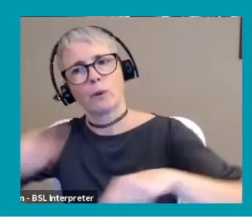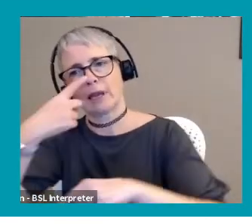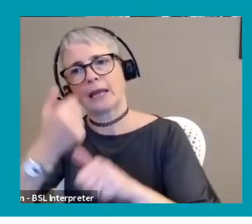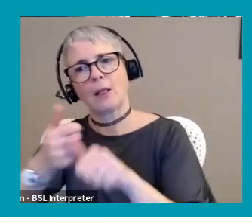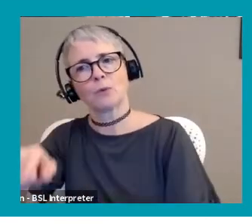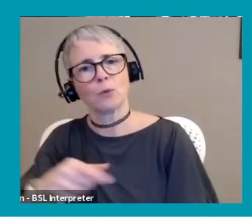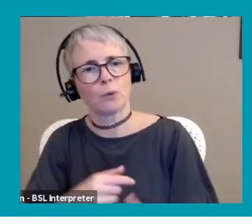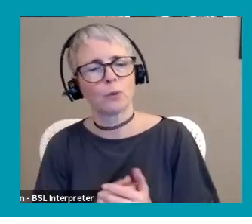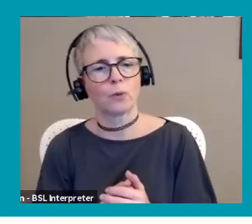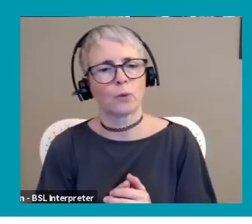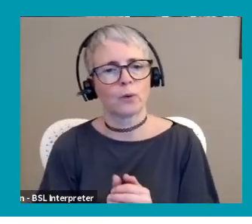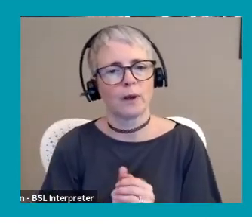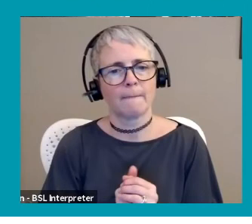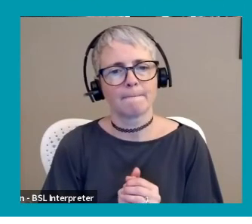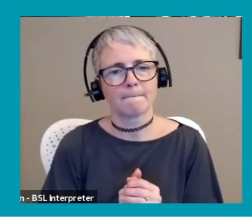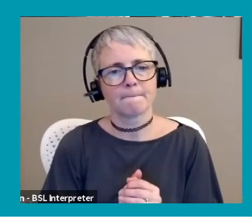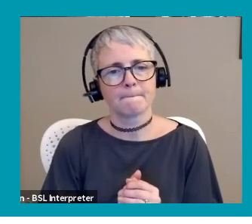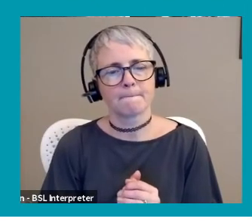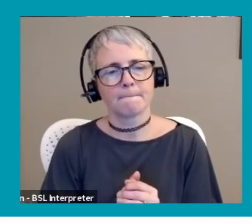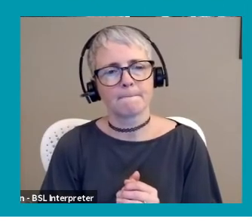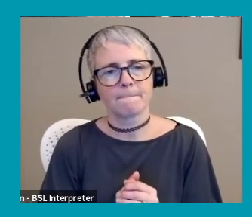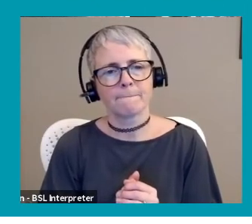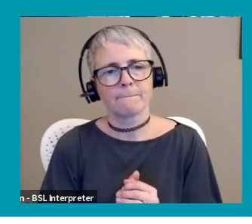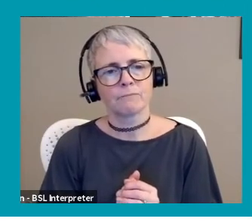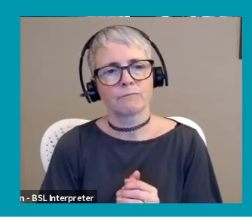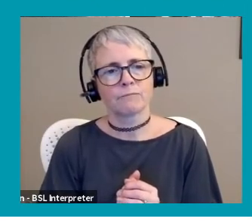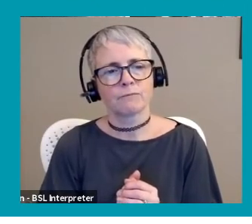And it will take out that lonely feeling that you might have when you're searching